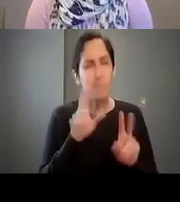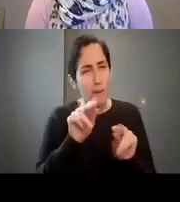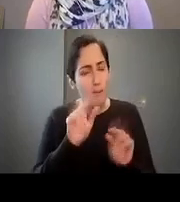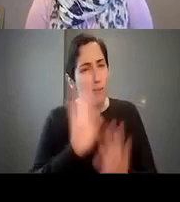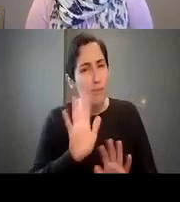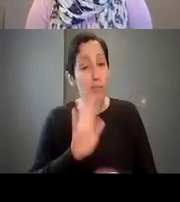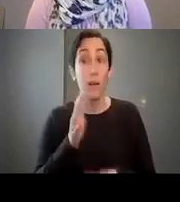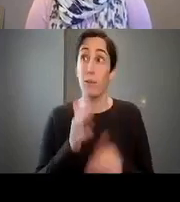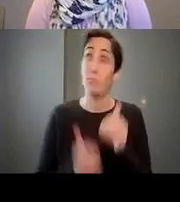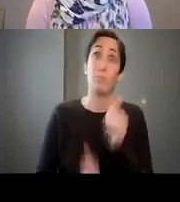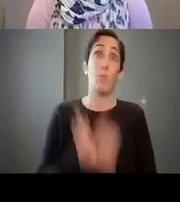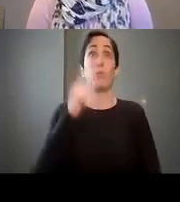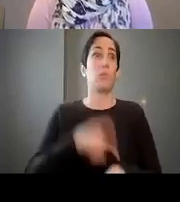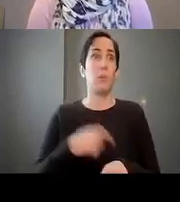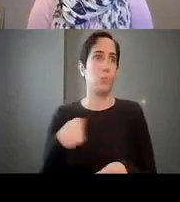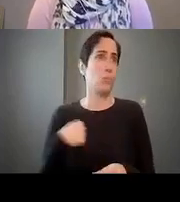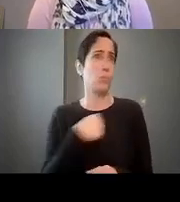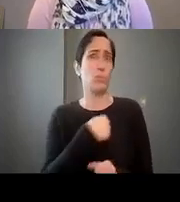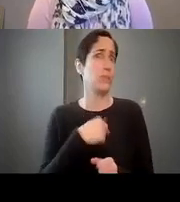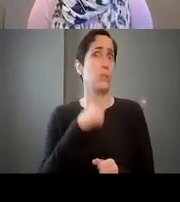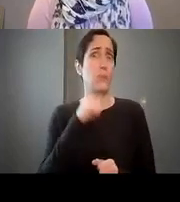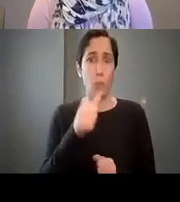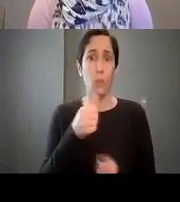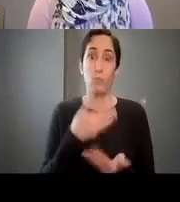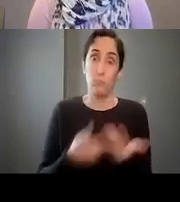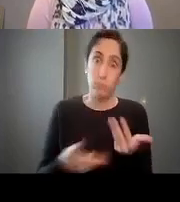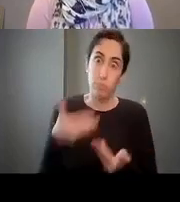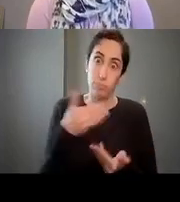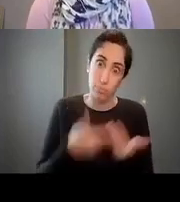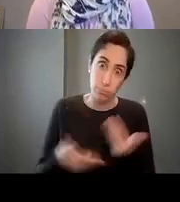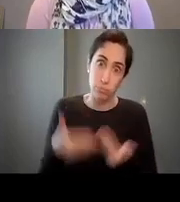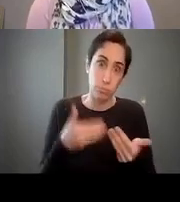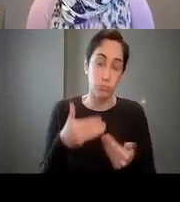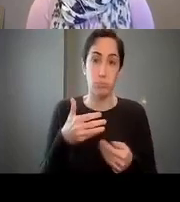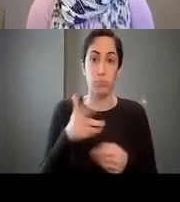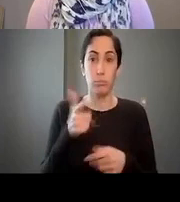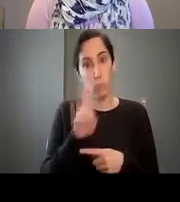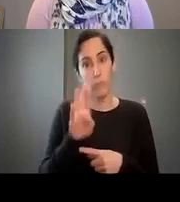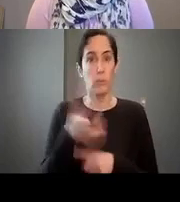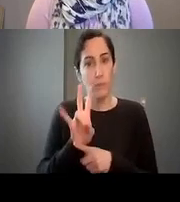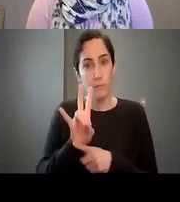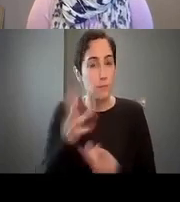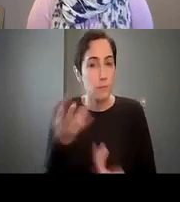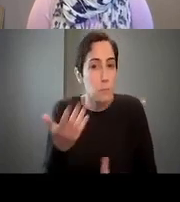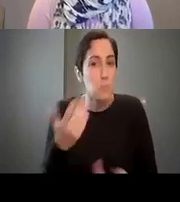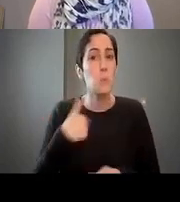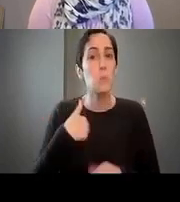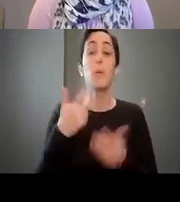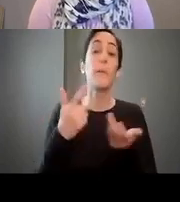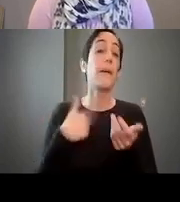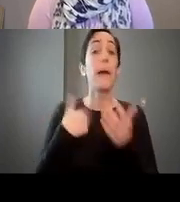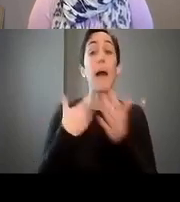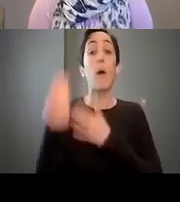We have latitude to come and go. Normal not really require that for most of us. life gives us the opportunity to come We have latitude to come and go. Normal into the office or go in for a shift and life gives us the opportunity to come